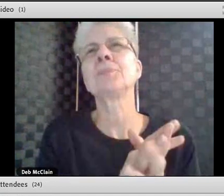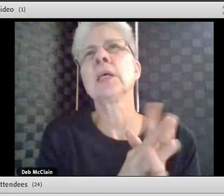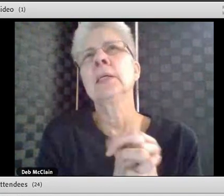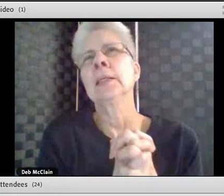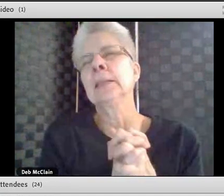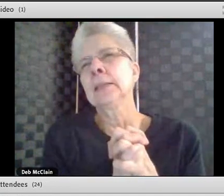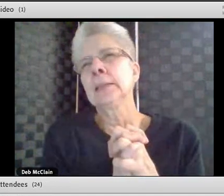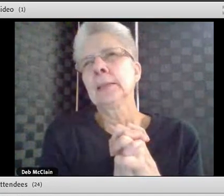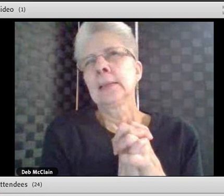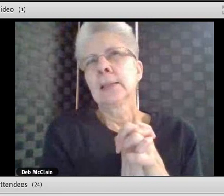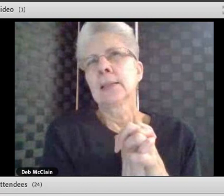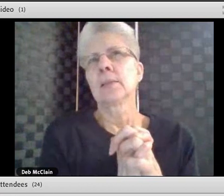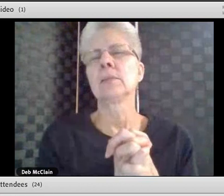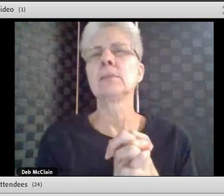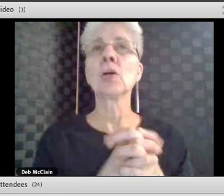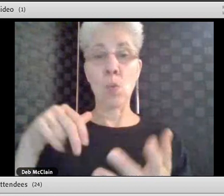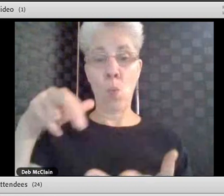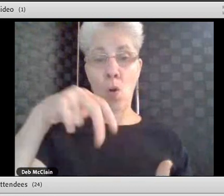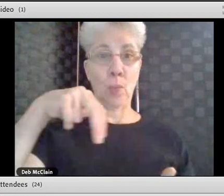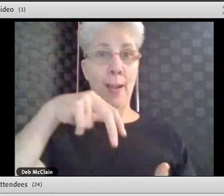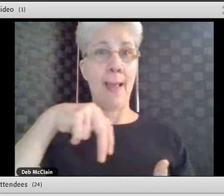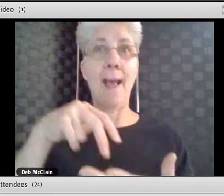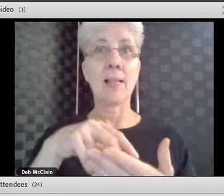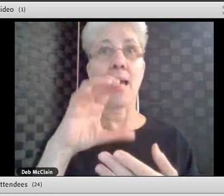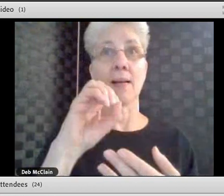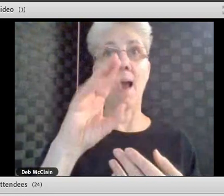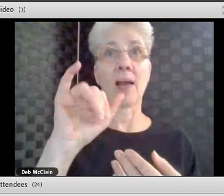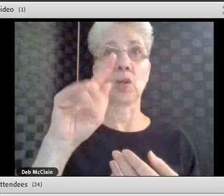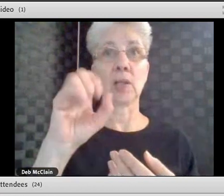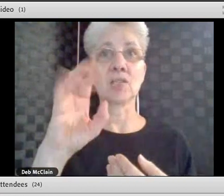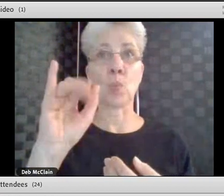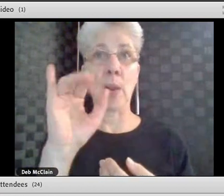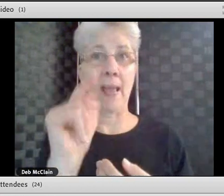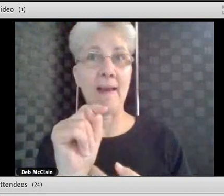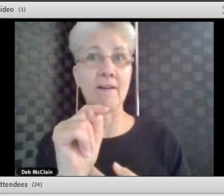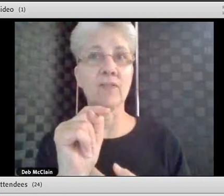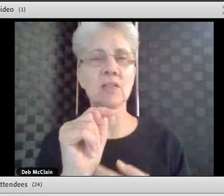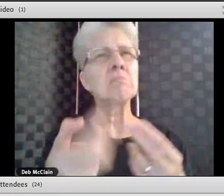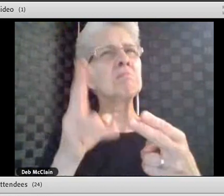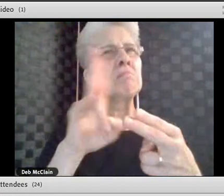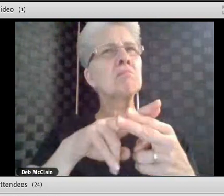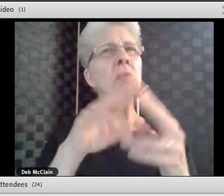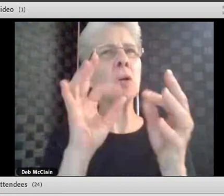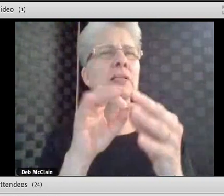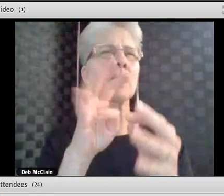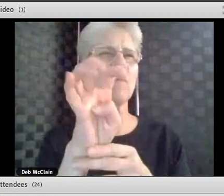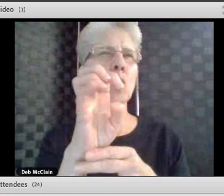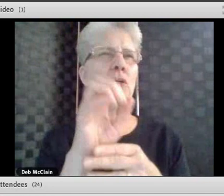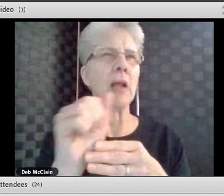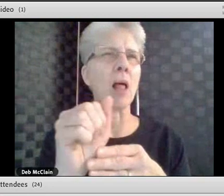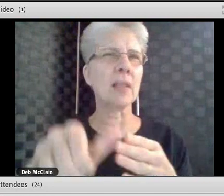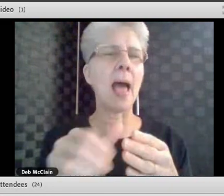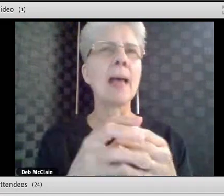But then you've got things where you can actually walk around, like the Oculus Rift, which goes up a little bit in cost,